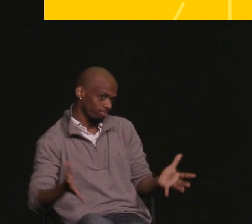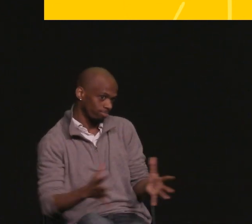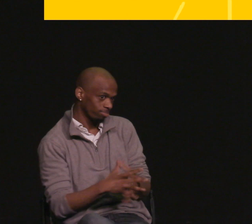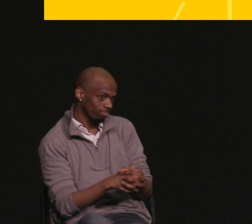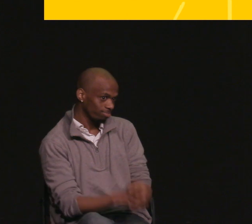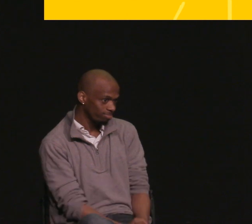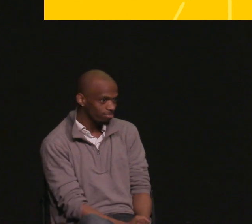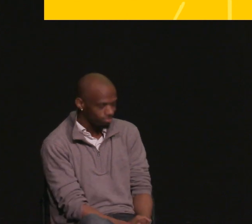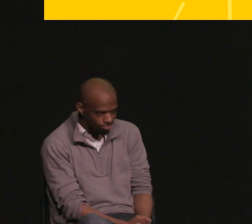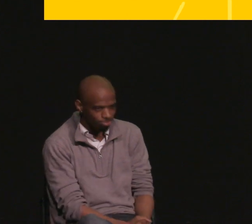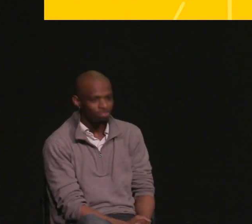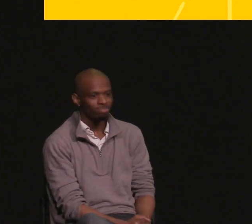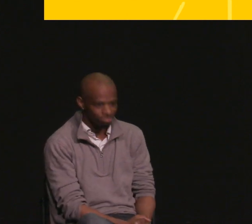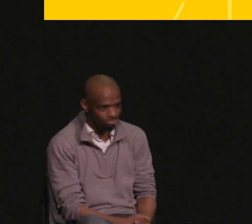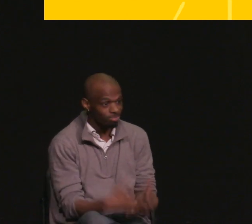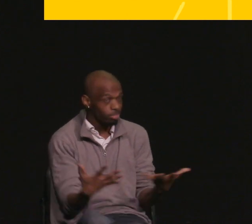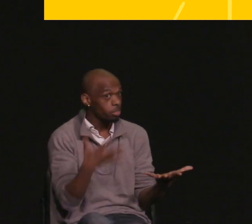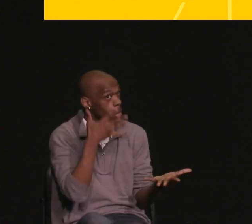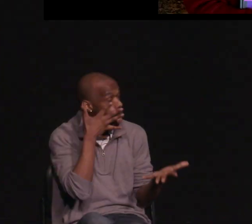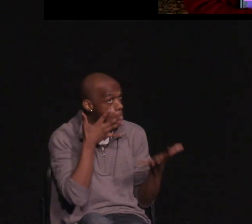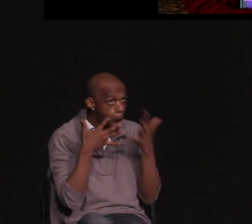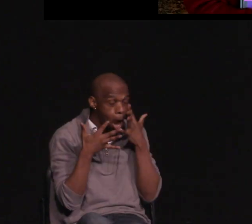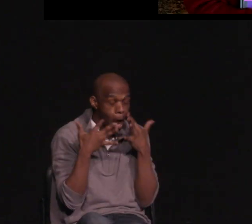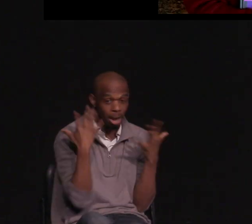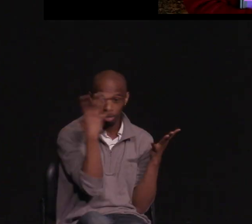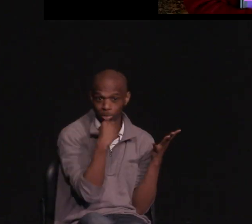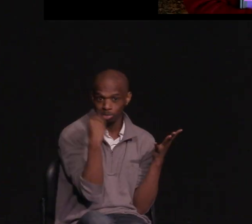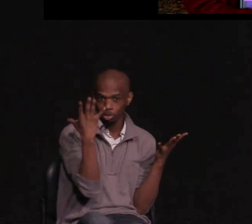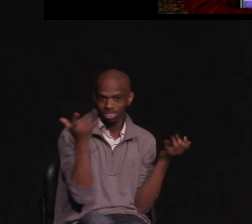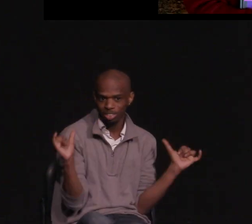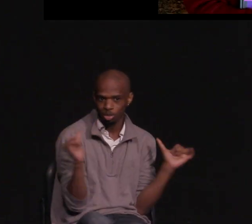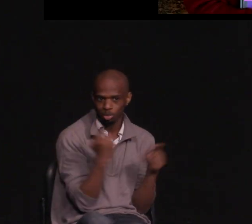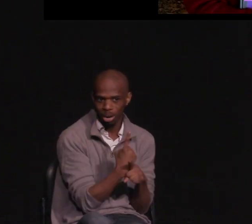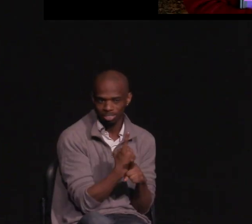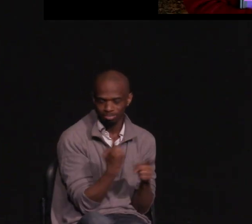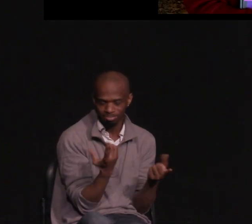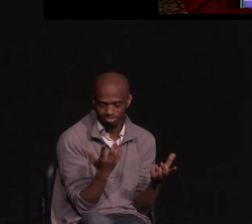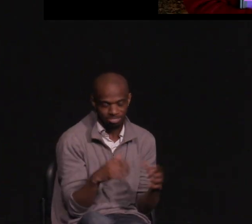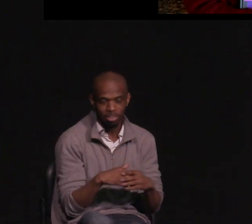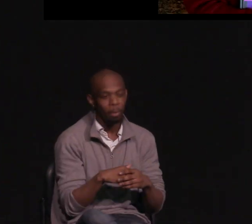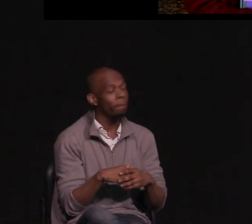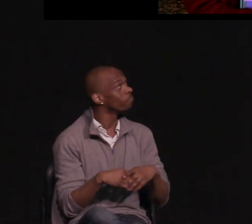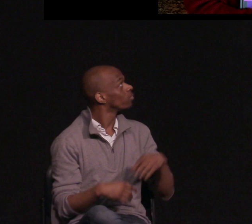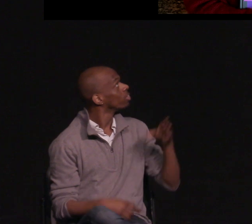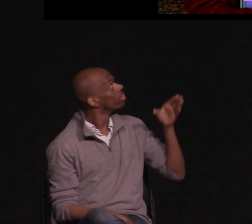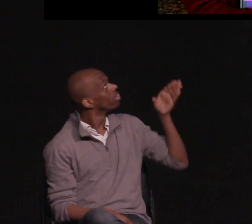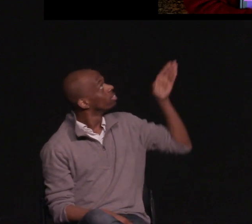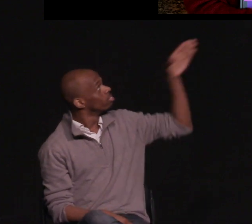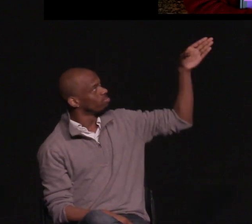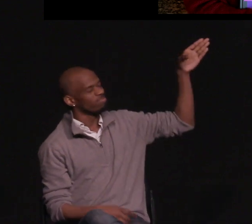see, crying's distractive. Nell Irvin Painter, Oakland native,